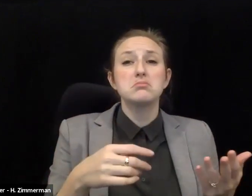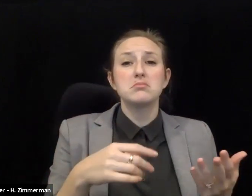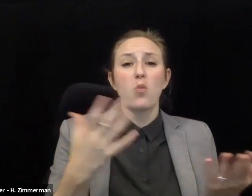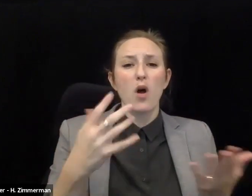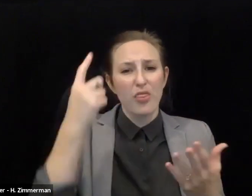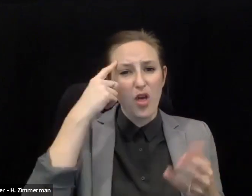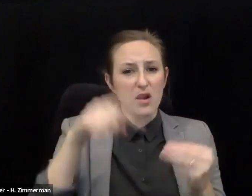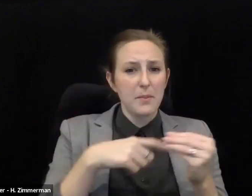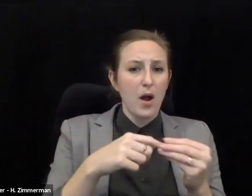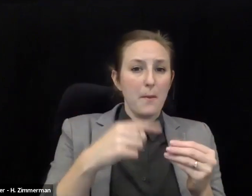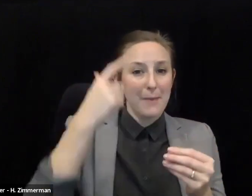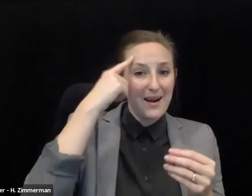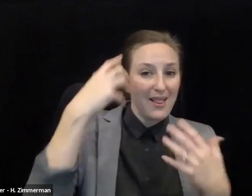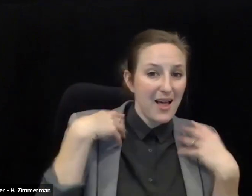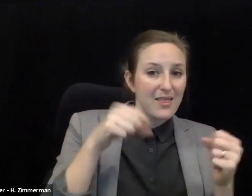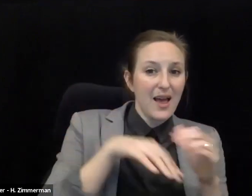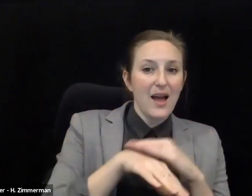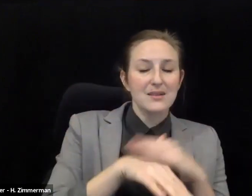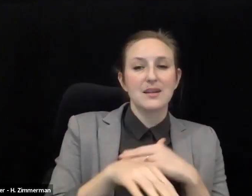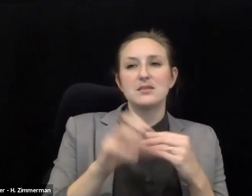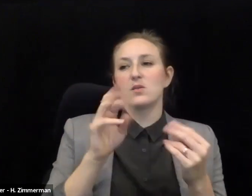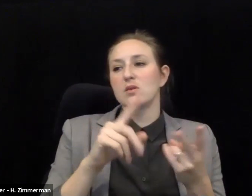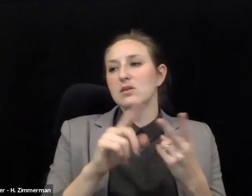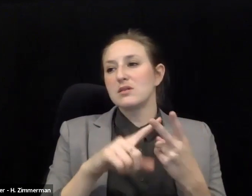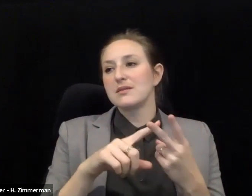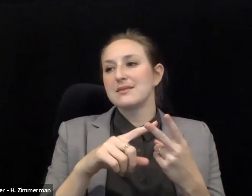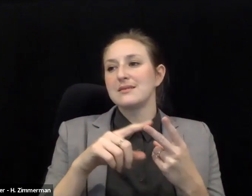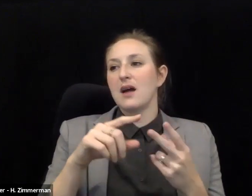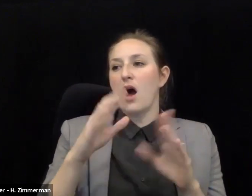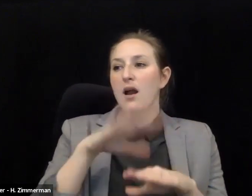Telehealth type services would be would work with in person program participants